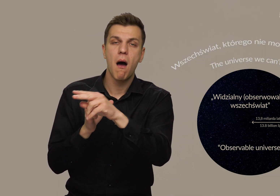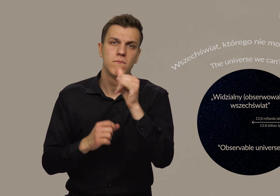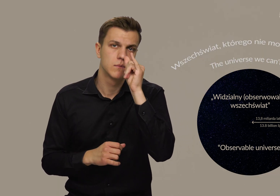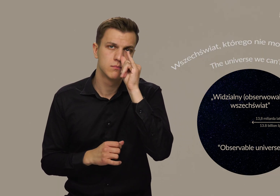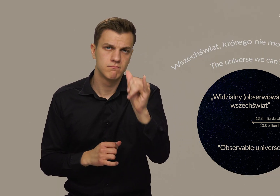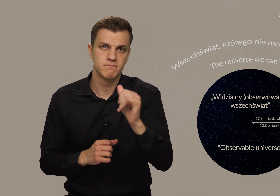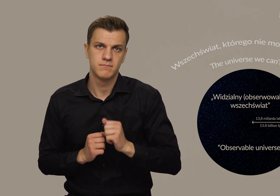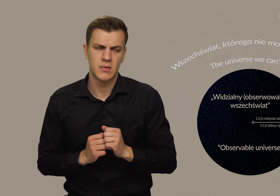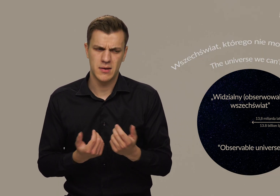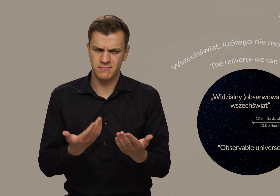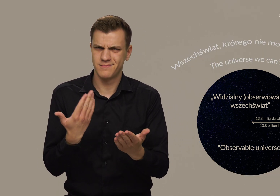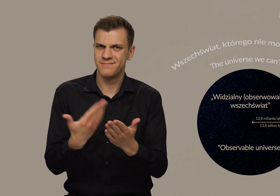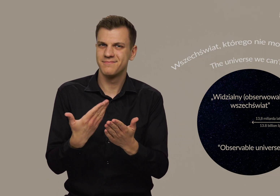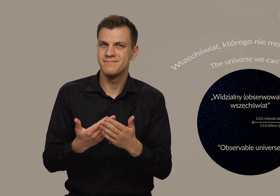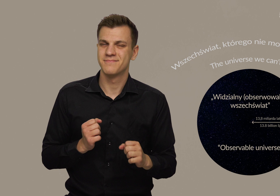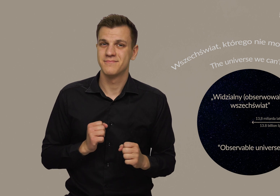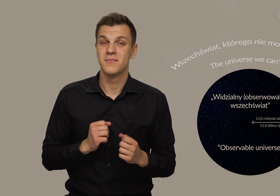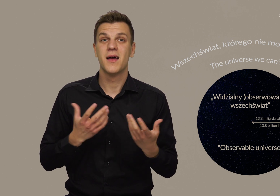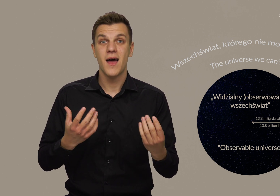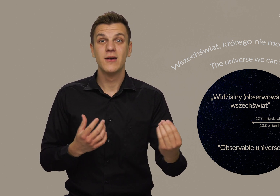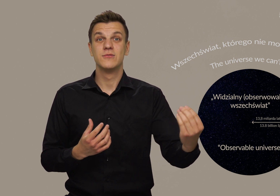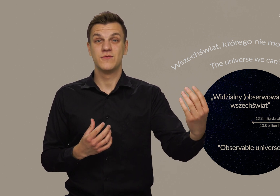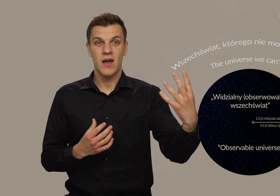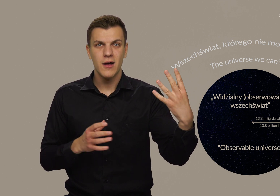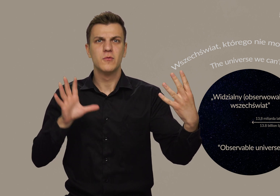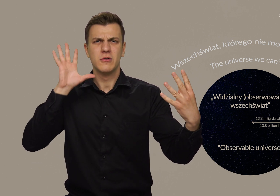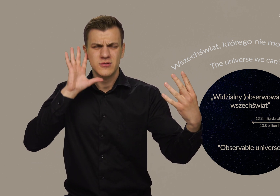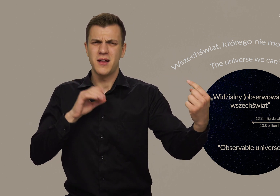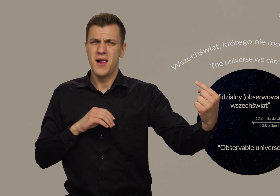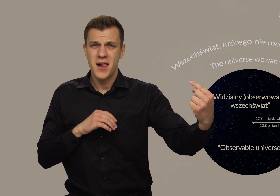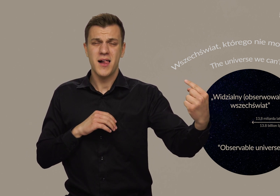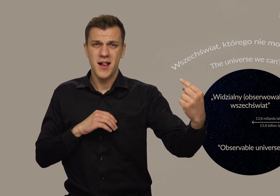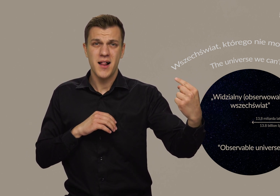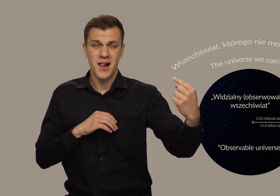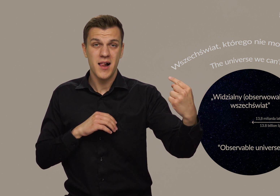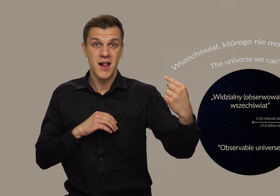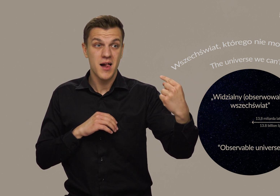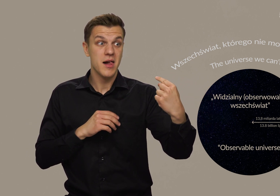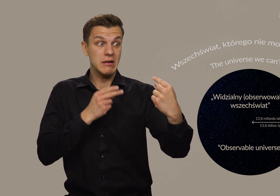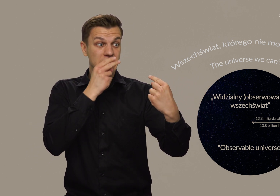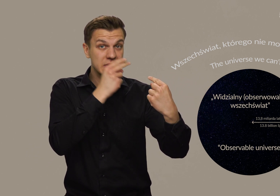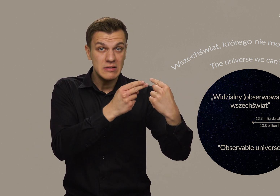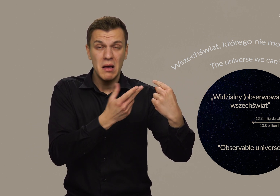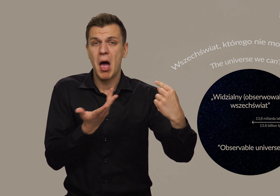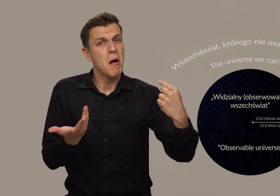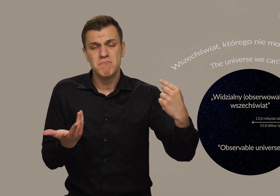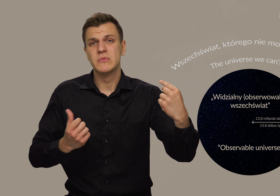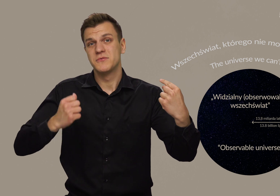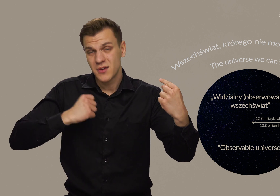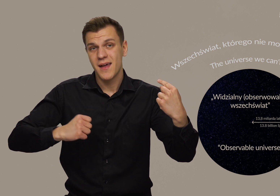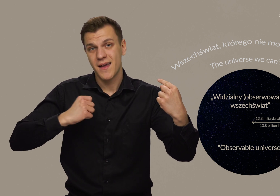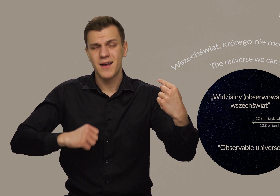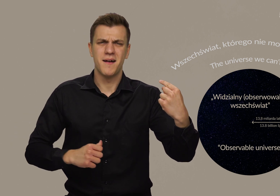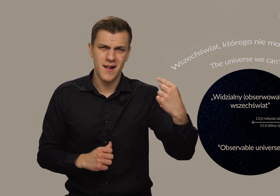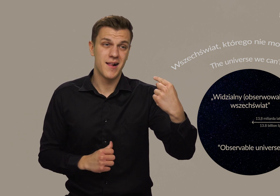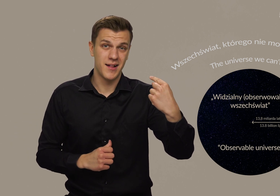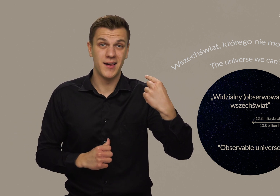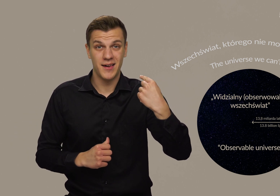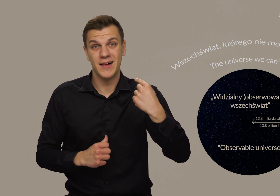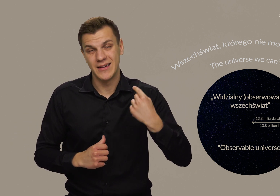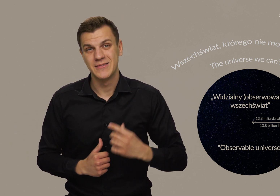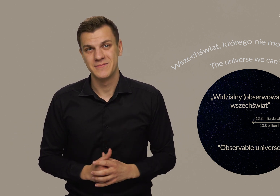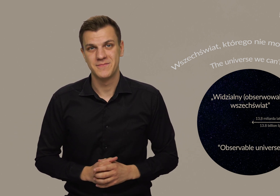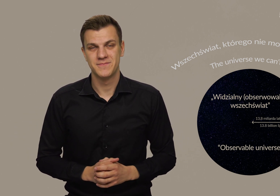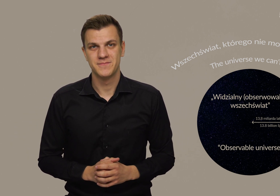The light of objects that are even farther away, has not yet reached us.